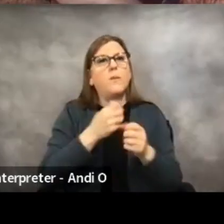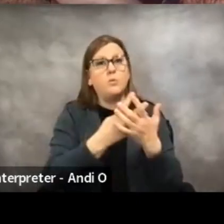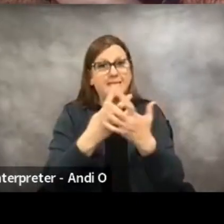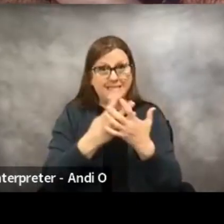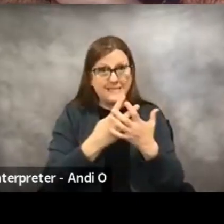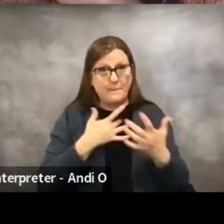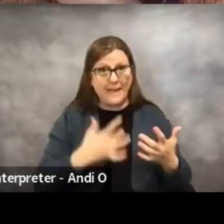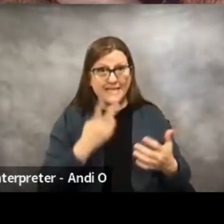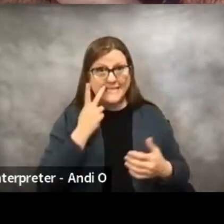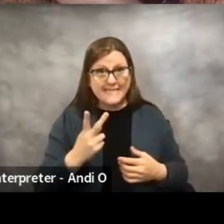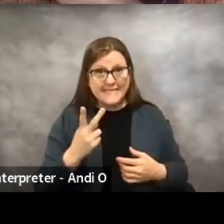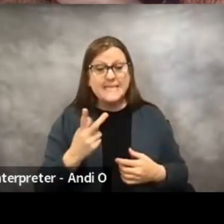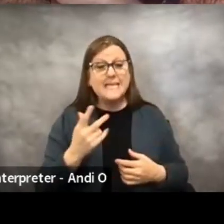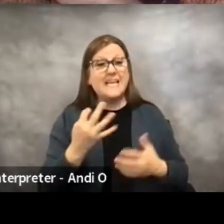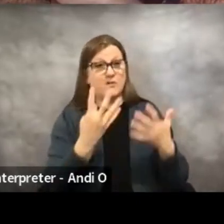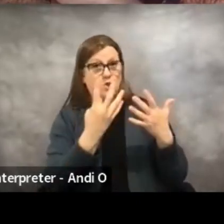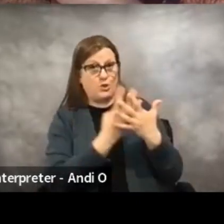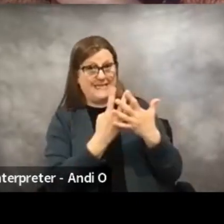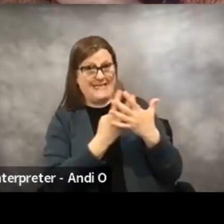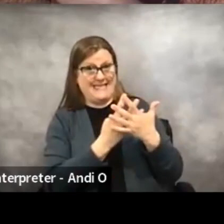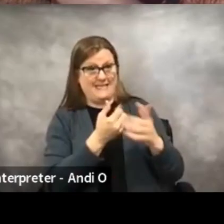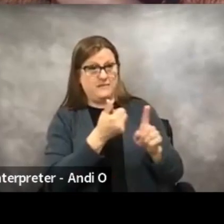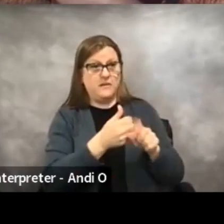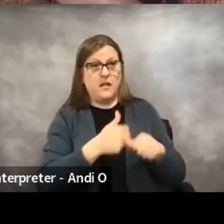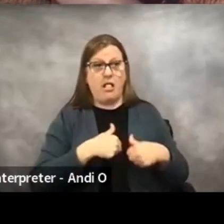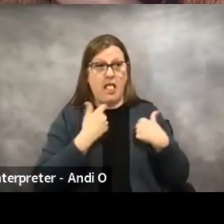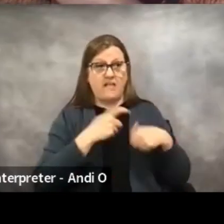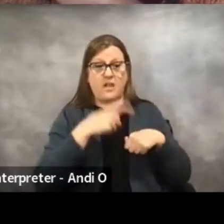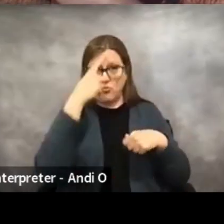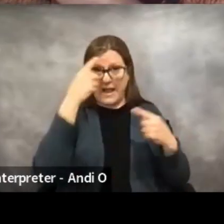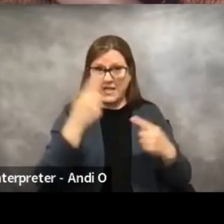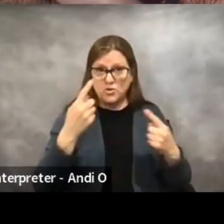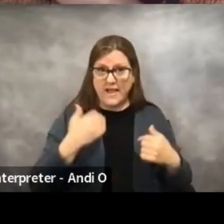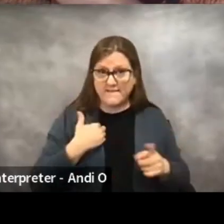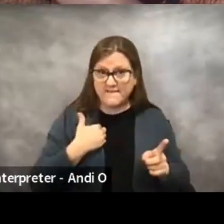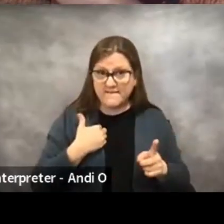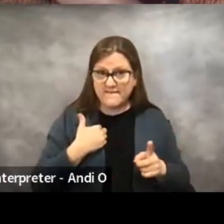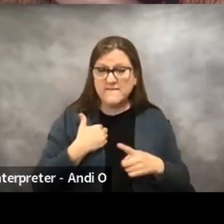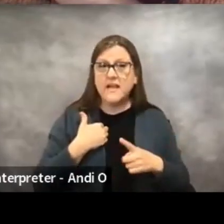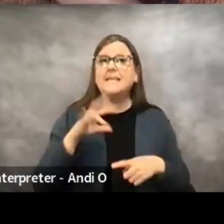screening adults for lifetime history of brain injury, we discovered that 75% of the